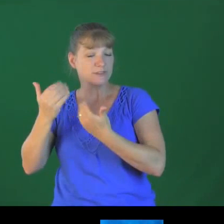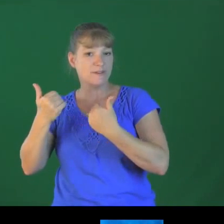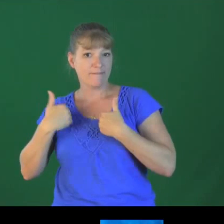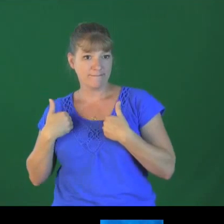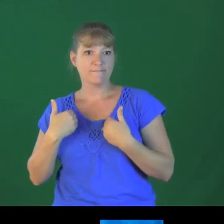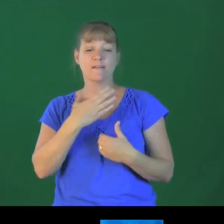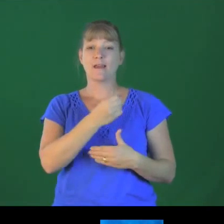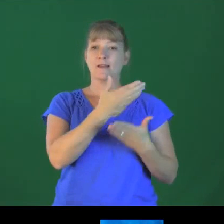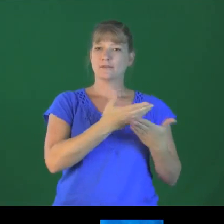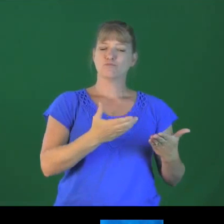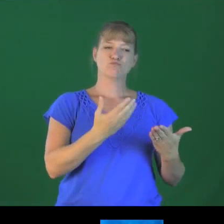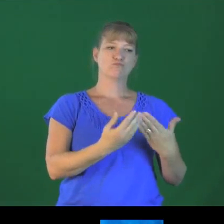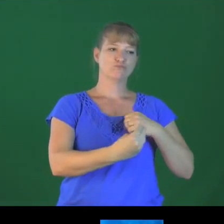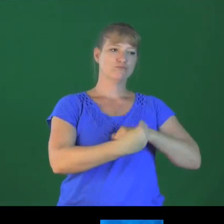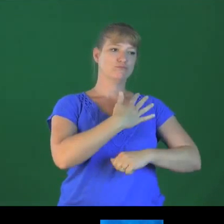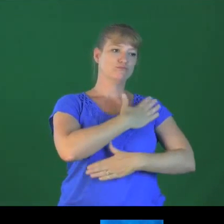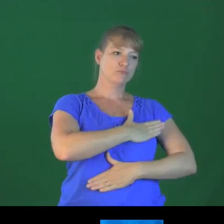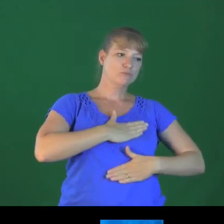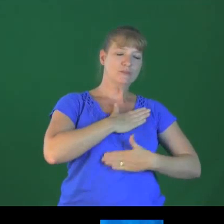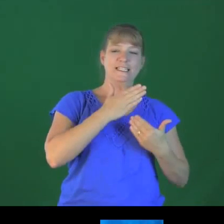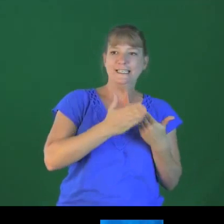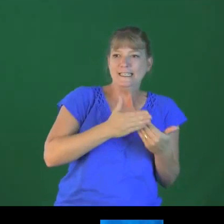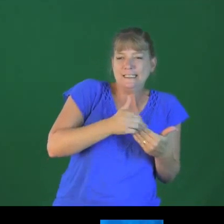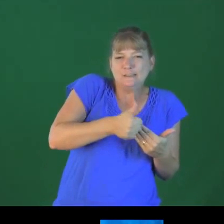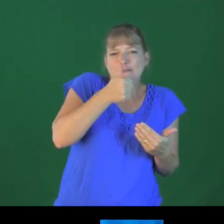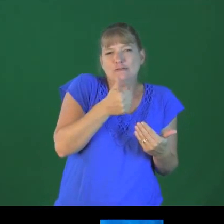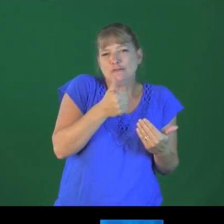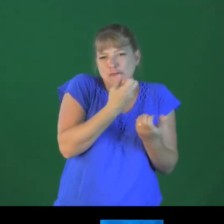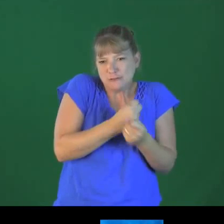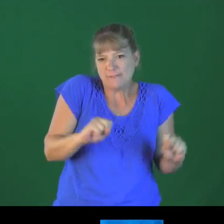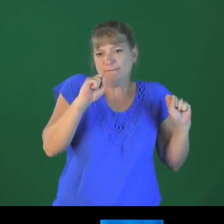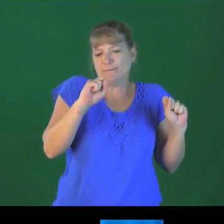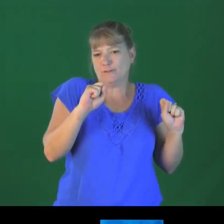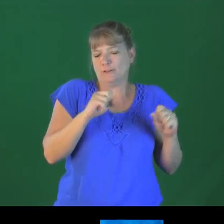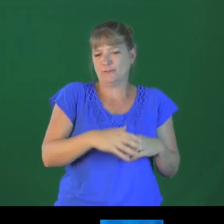that make life pleasurable, a little bit easier, safer.